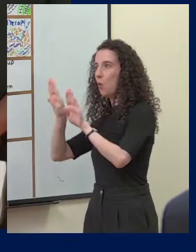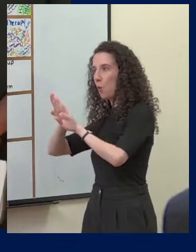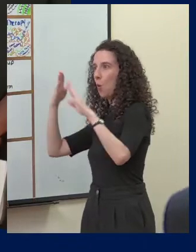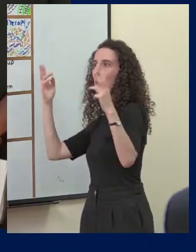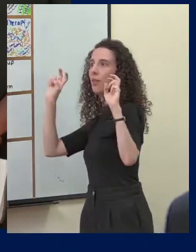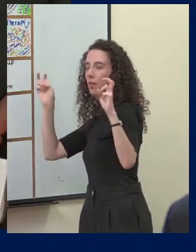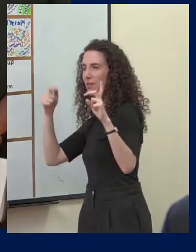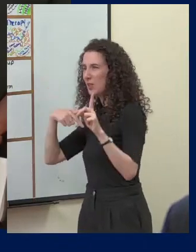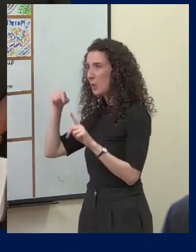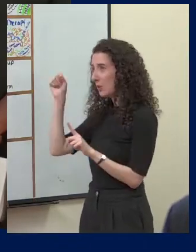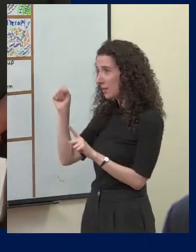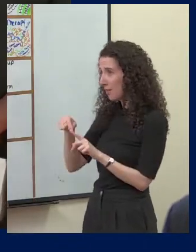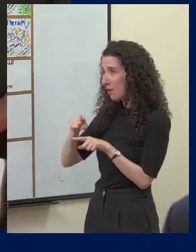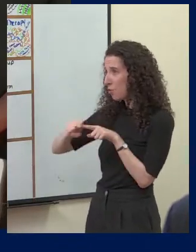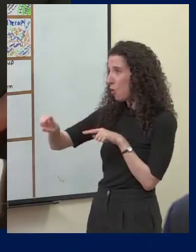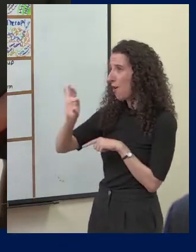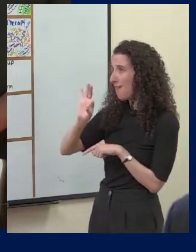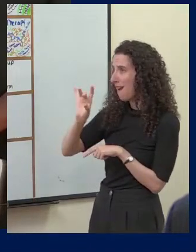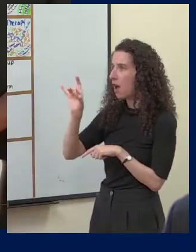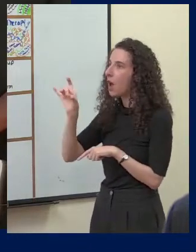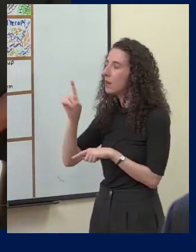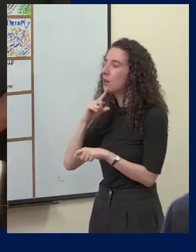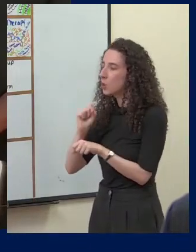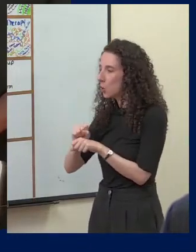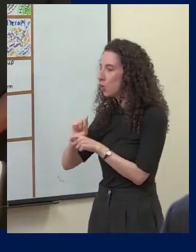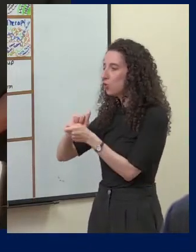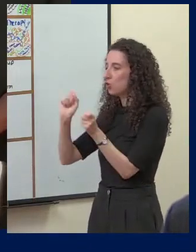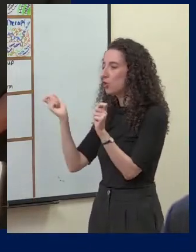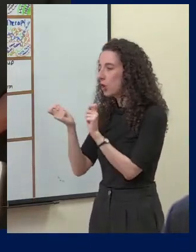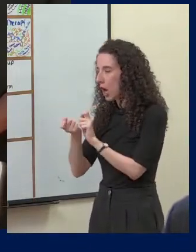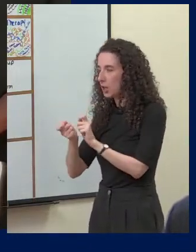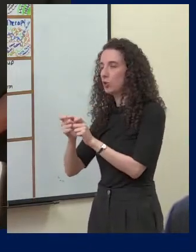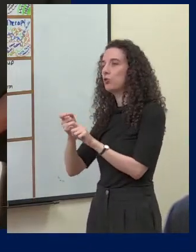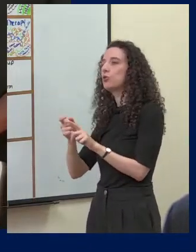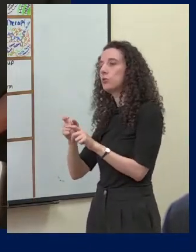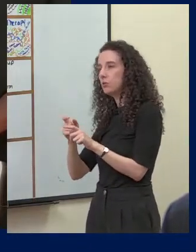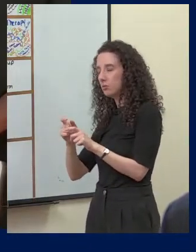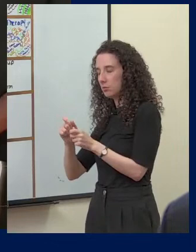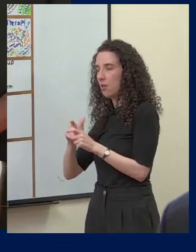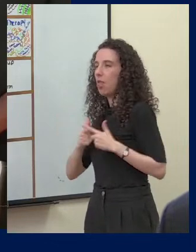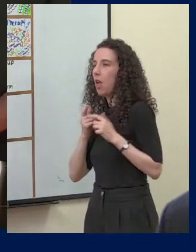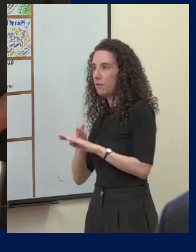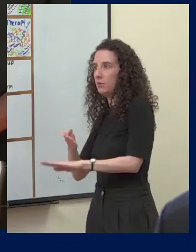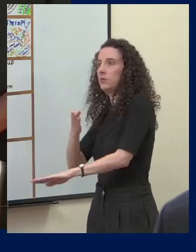It was a true game changer when it came to mental health and substance abuse services